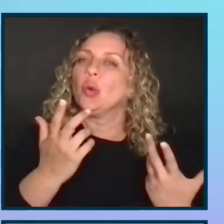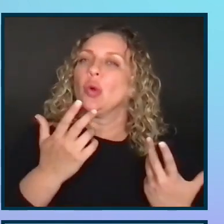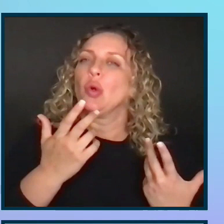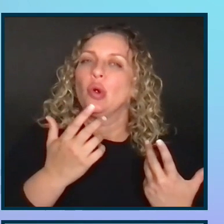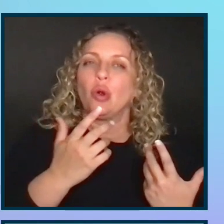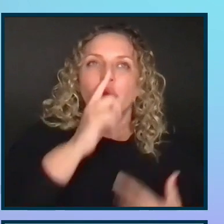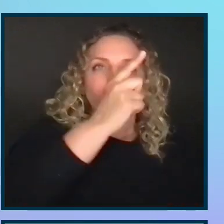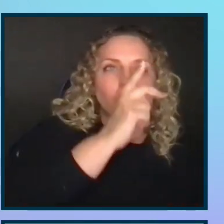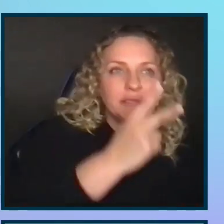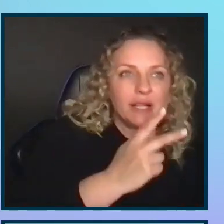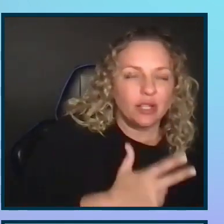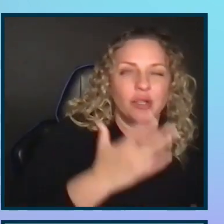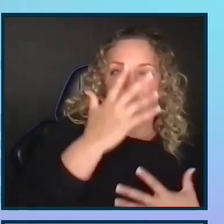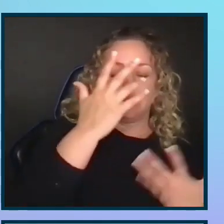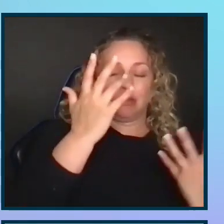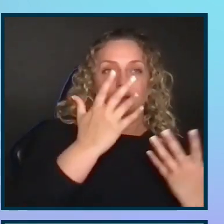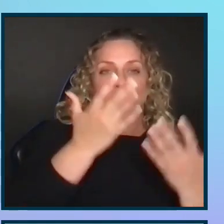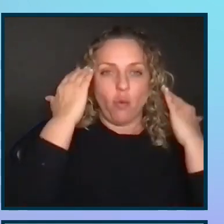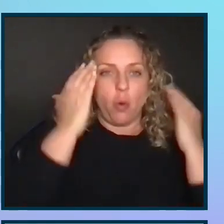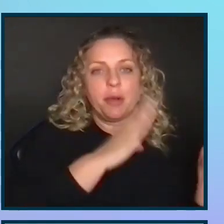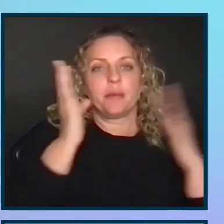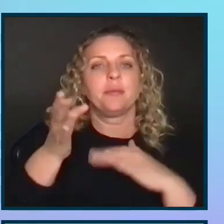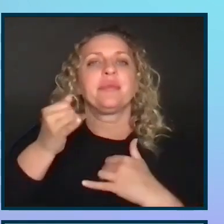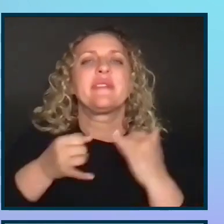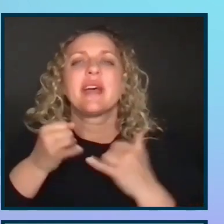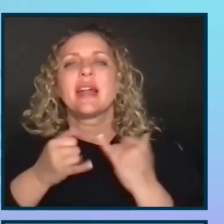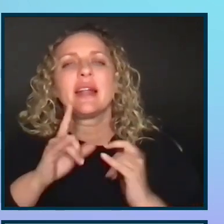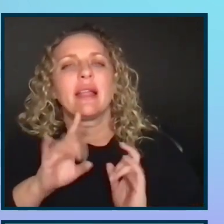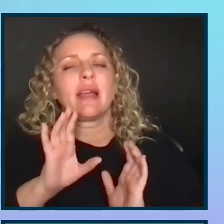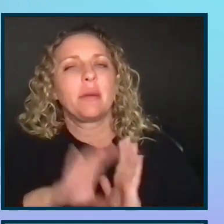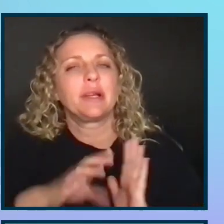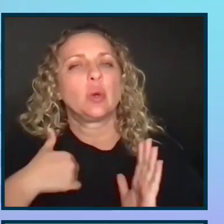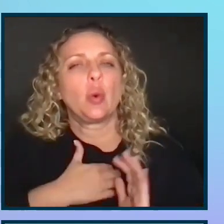to chunk through a page. And then finally, the fourth image we had inconsistent use